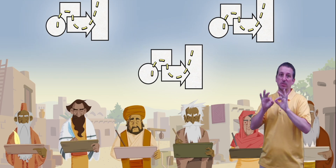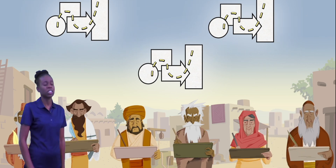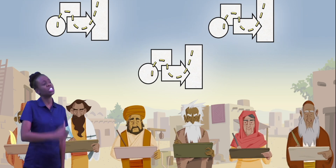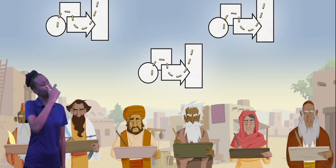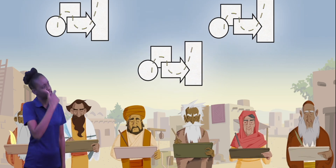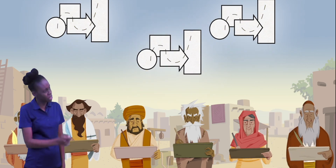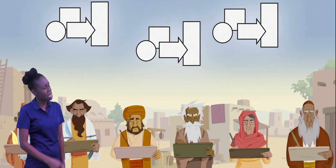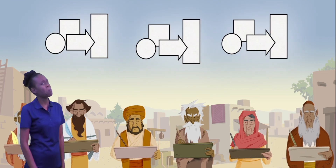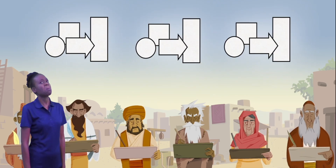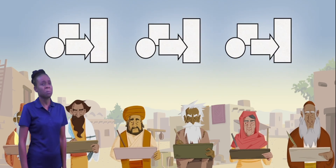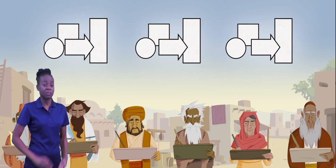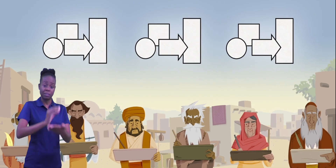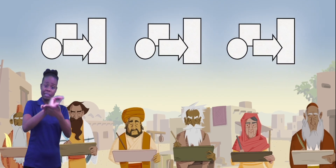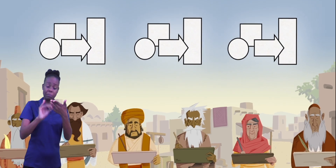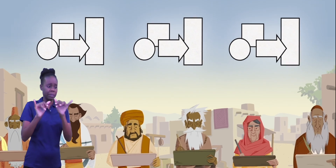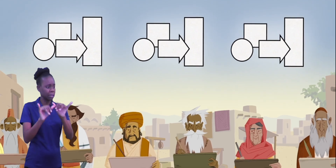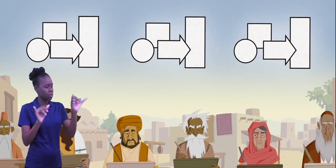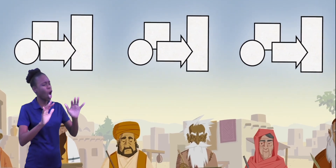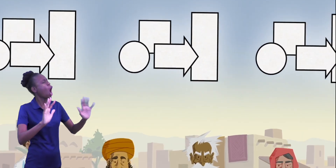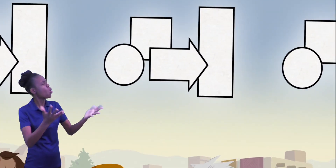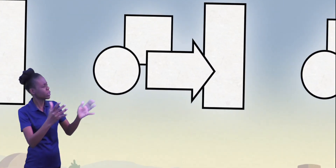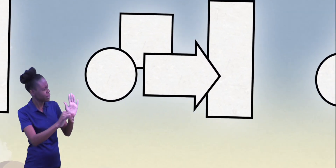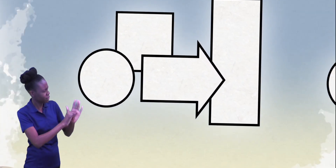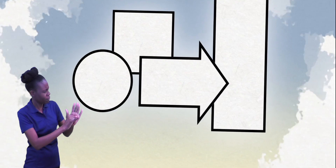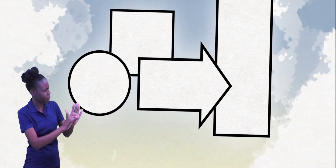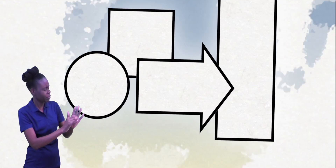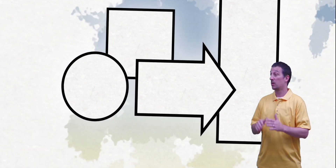This sounds interesting. But how do you know how to find a biblical pattern?